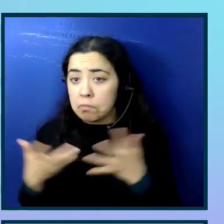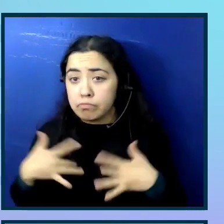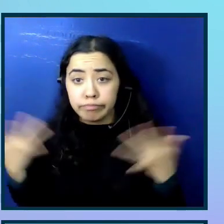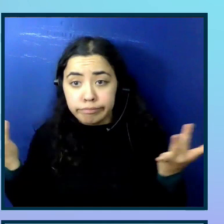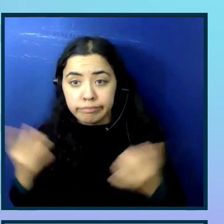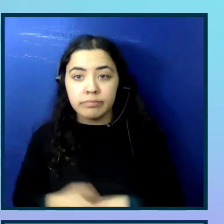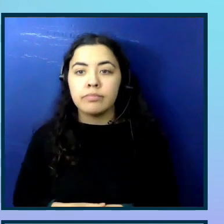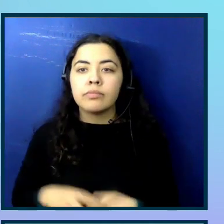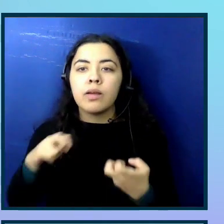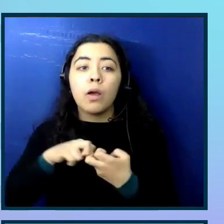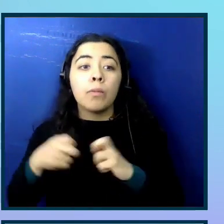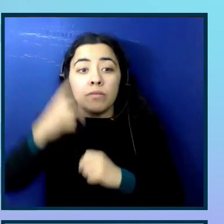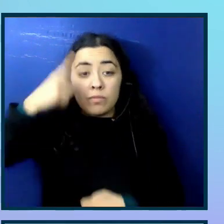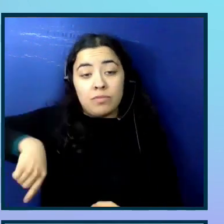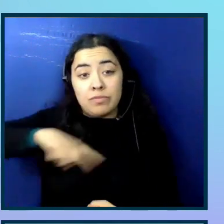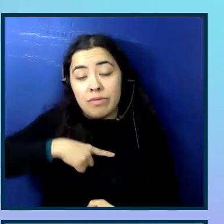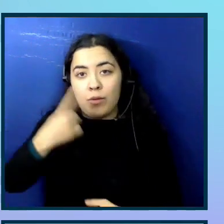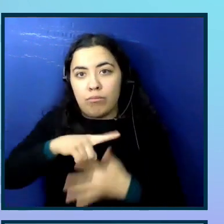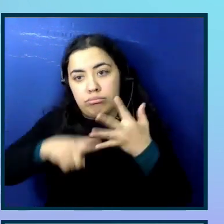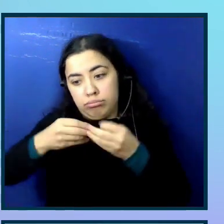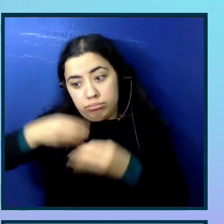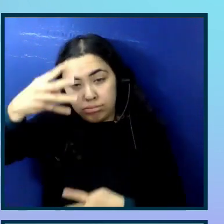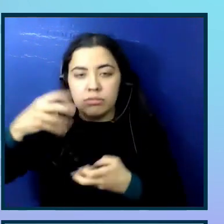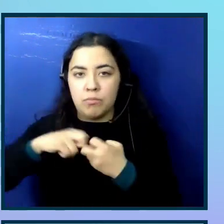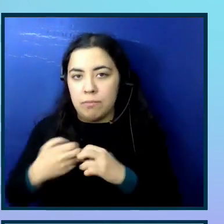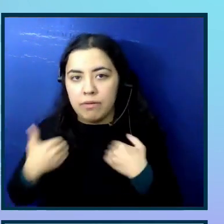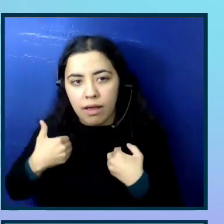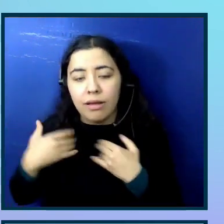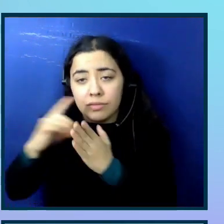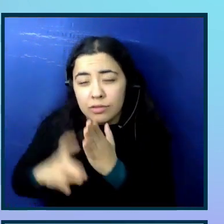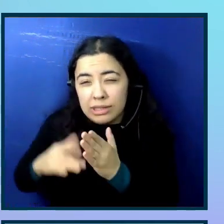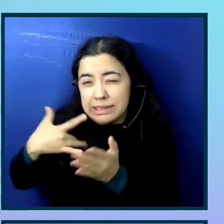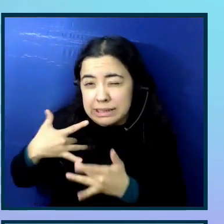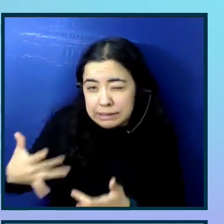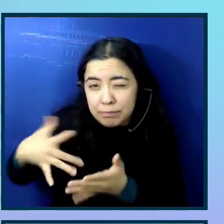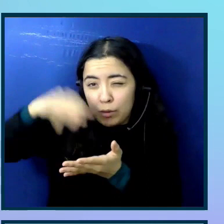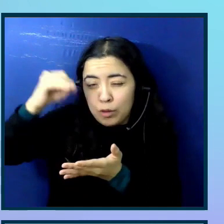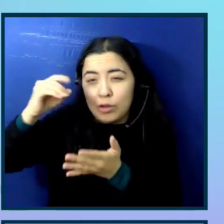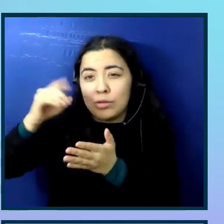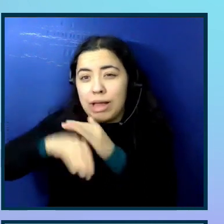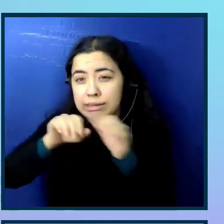So the problem for us, one of many is that designers often learn about accessibility issues after designs are delivered.